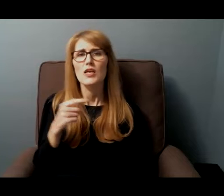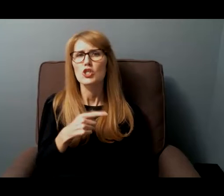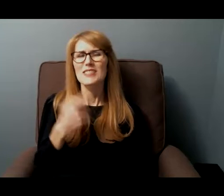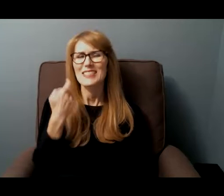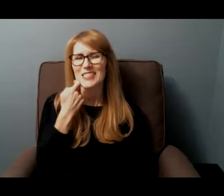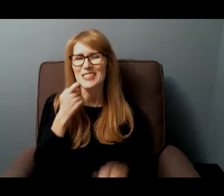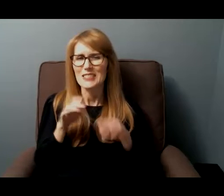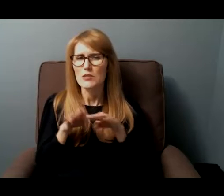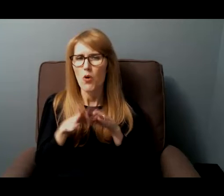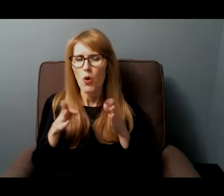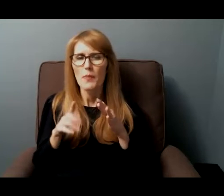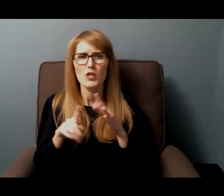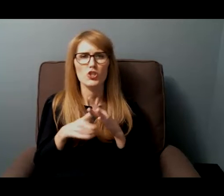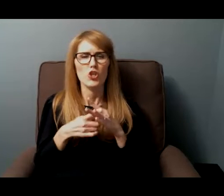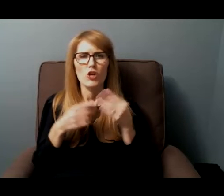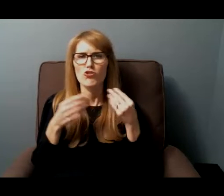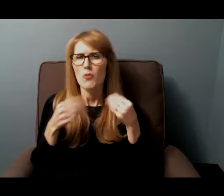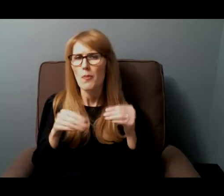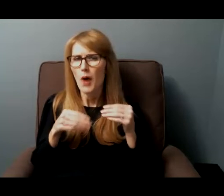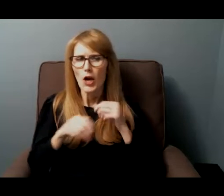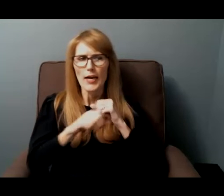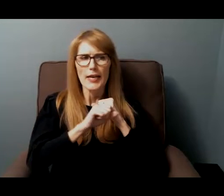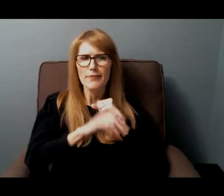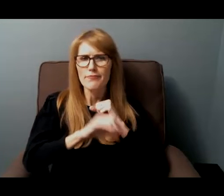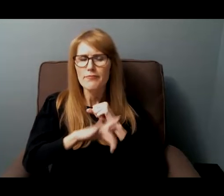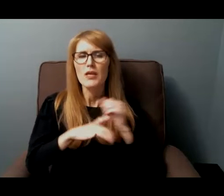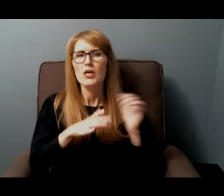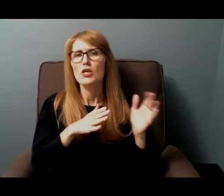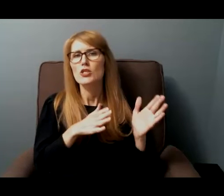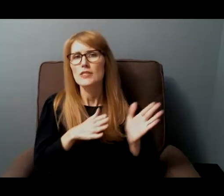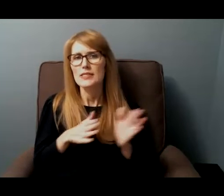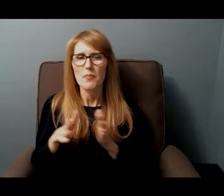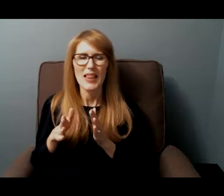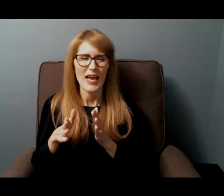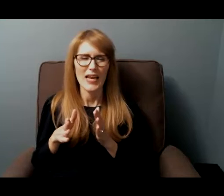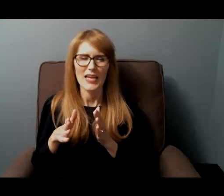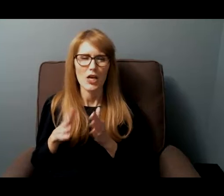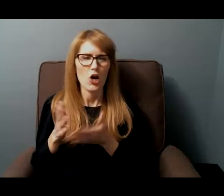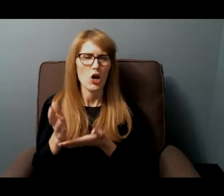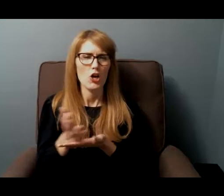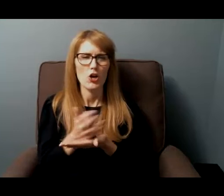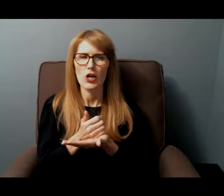her marketing, and she is planning on bringing in, you know, let's say she is planning on I am going